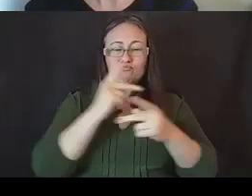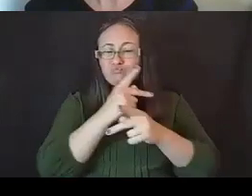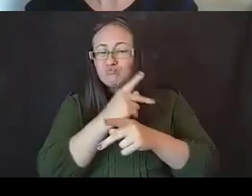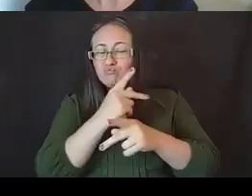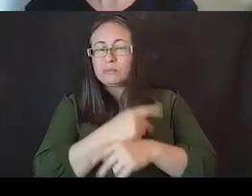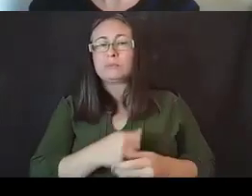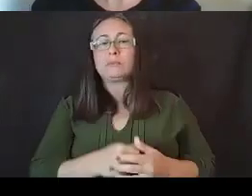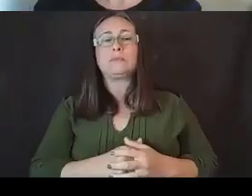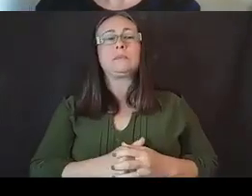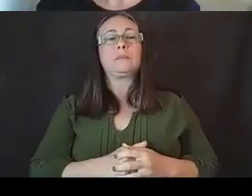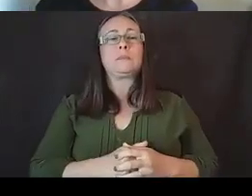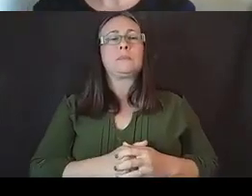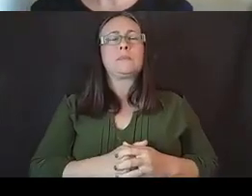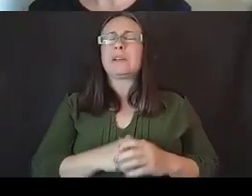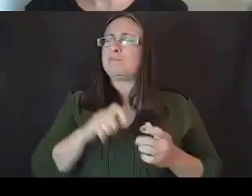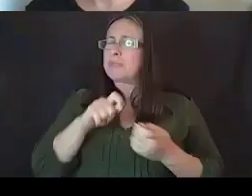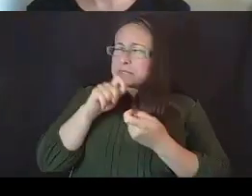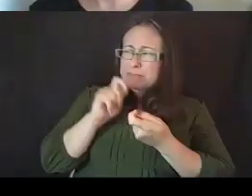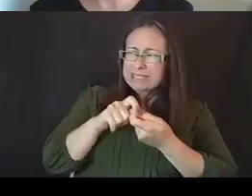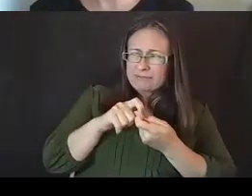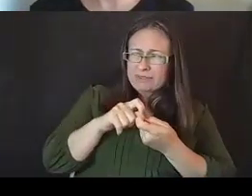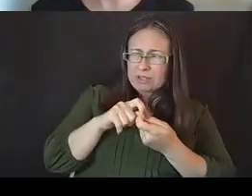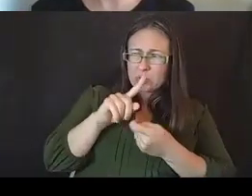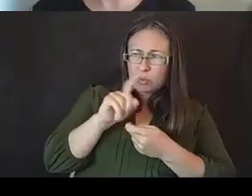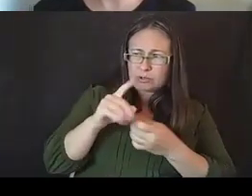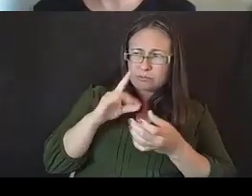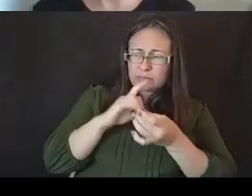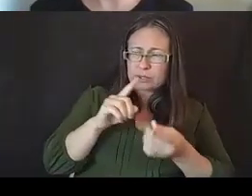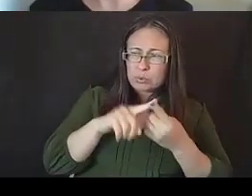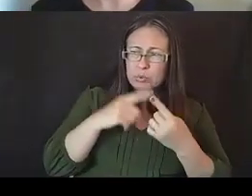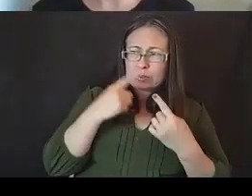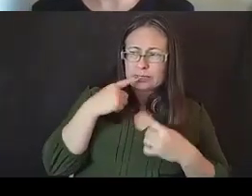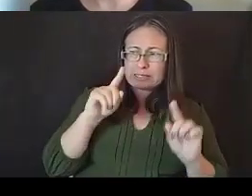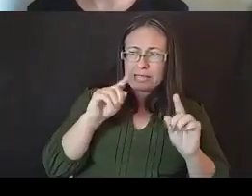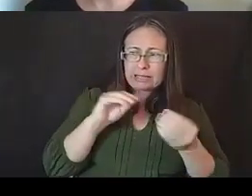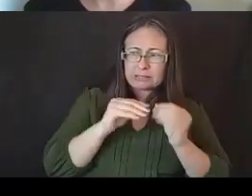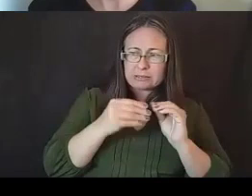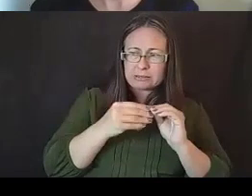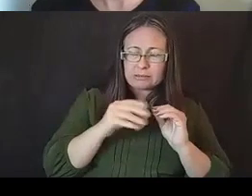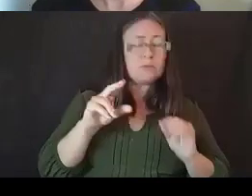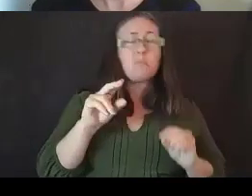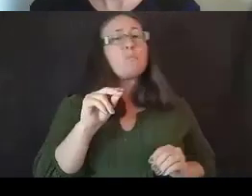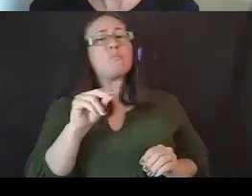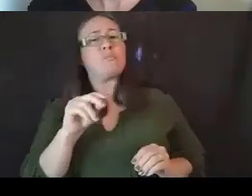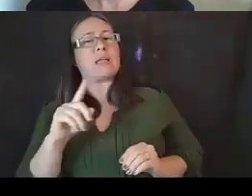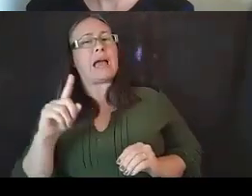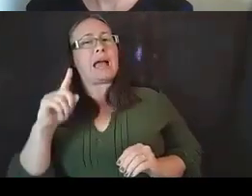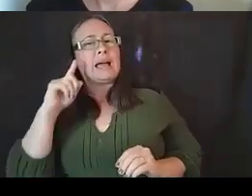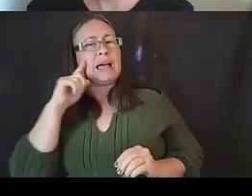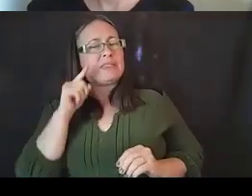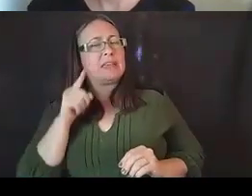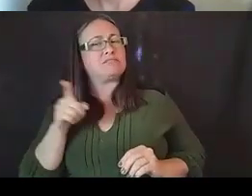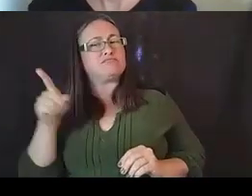Were there specific questions on the success rate information in the Data Book? Megan Columbus: No, I think they were looking for by activity code, I think.